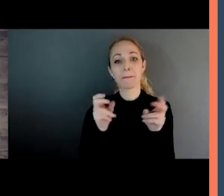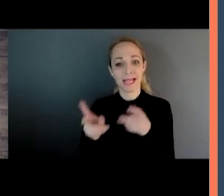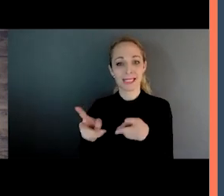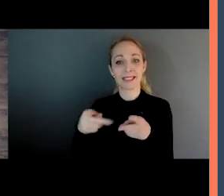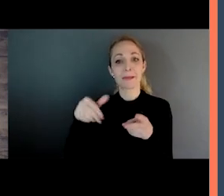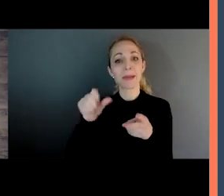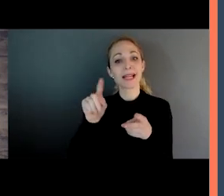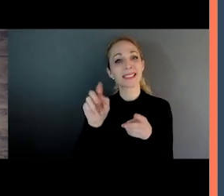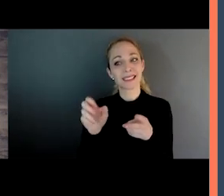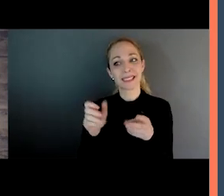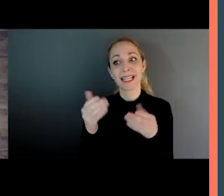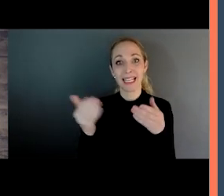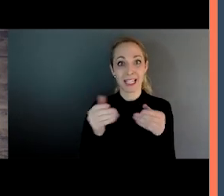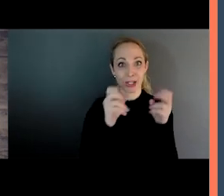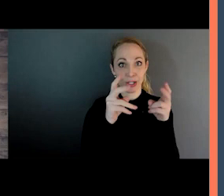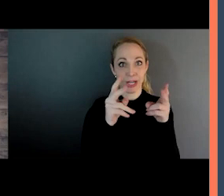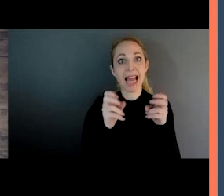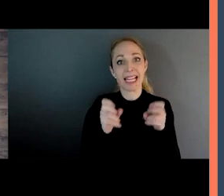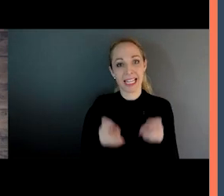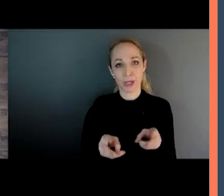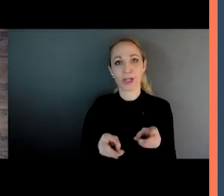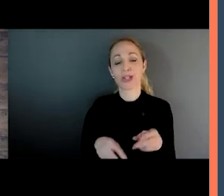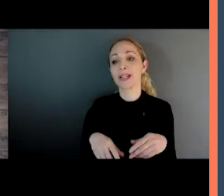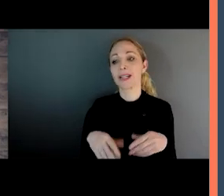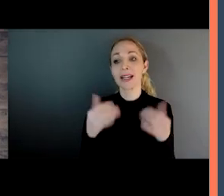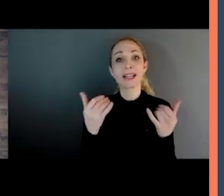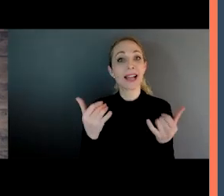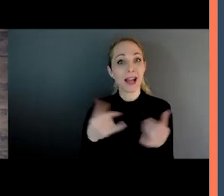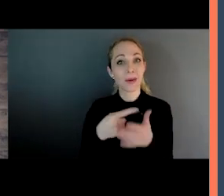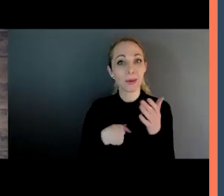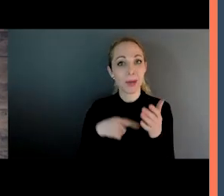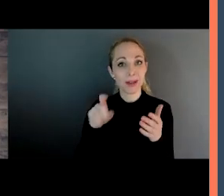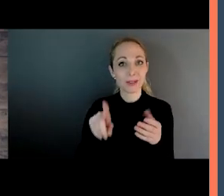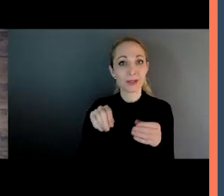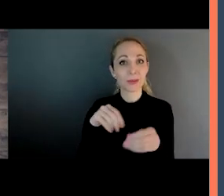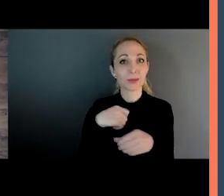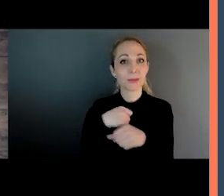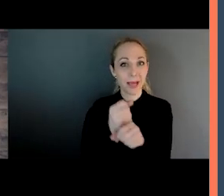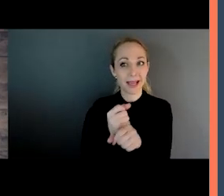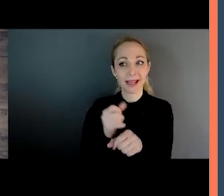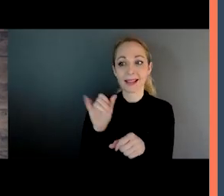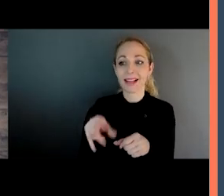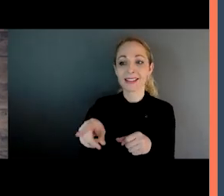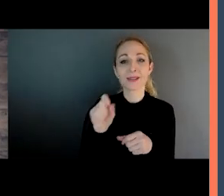AND NOW WHAT WE NEED TO DO IS MAKE IT SO THAT THIS